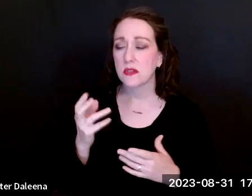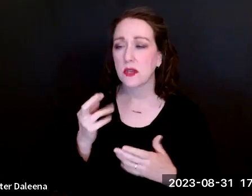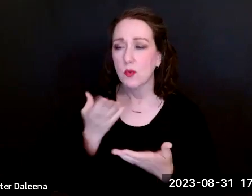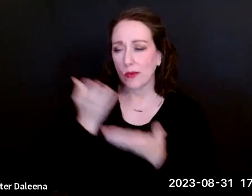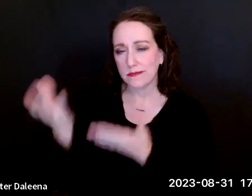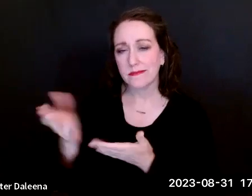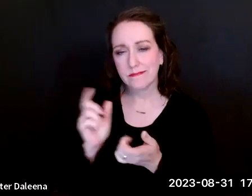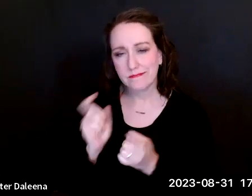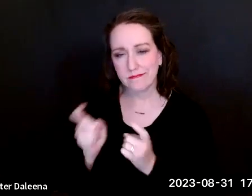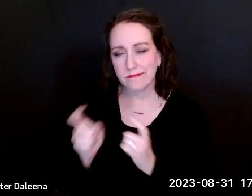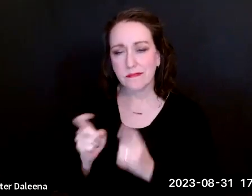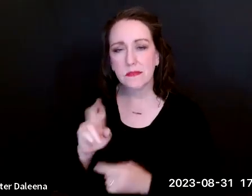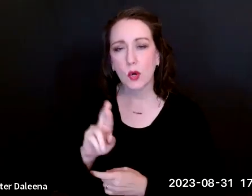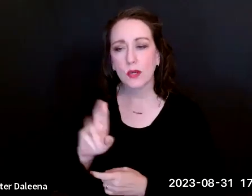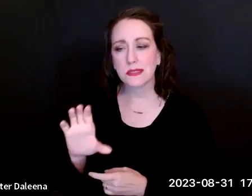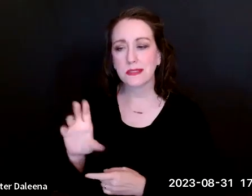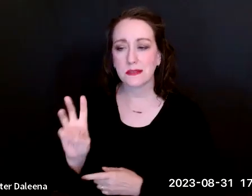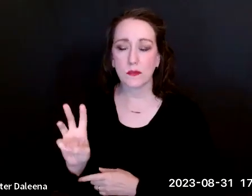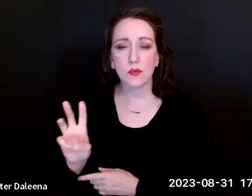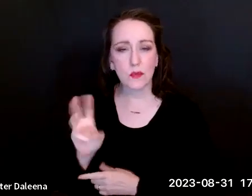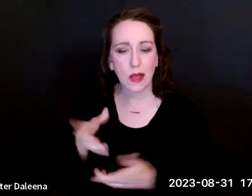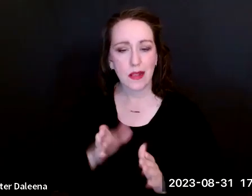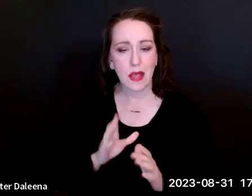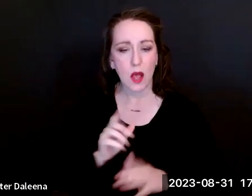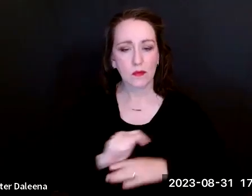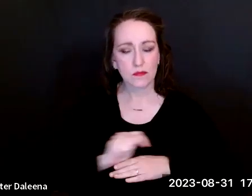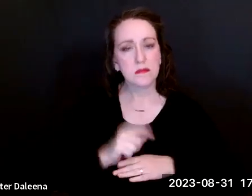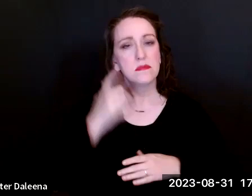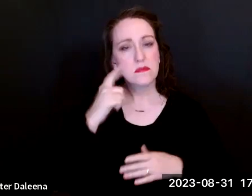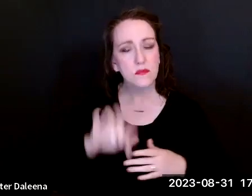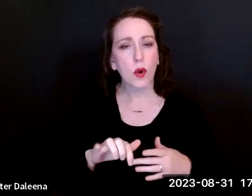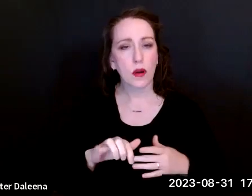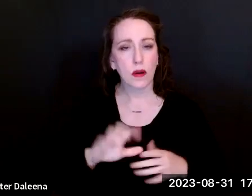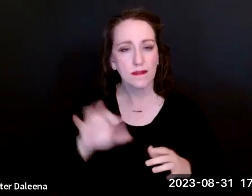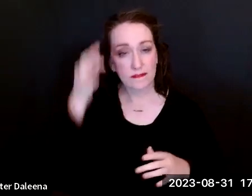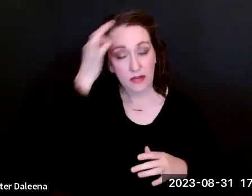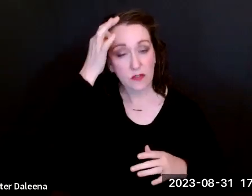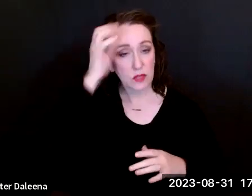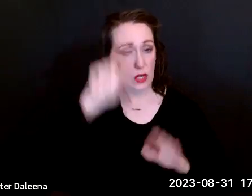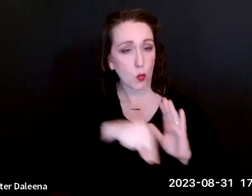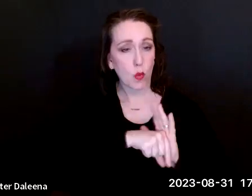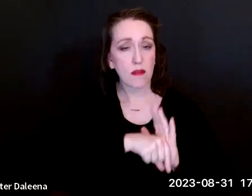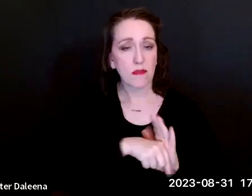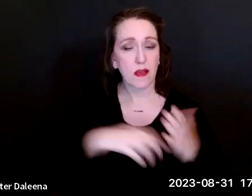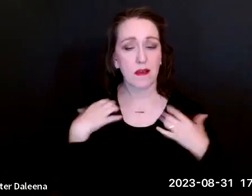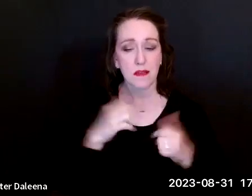modify RCW to allow them to practice in federally qualified Health Centers while federally qualified